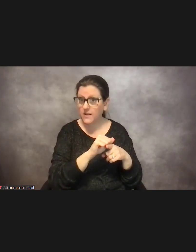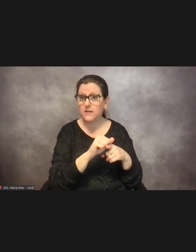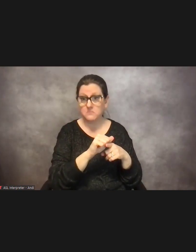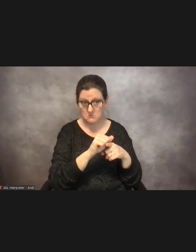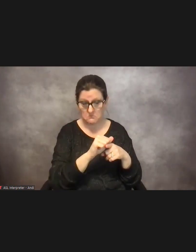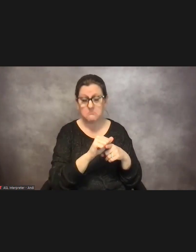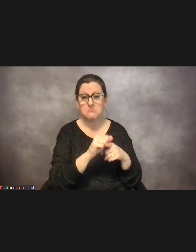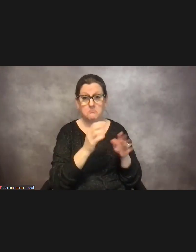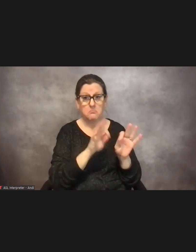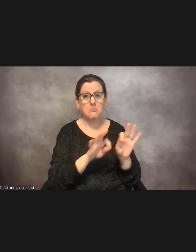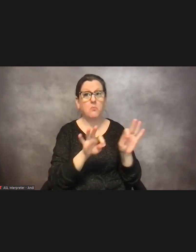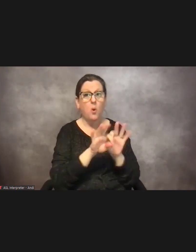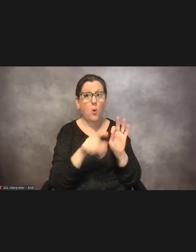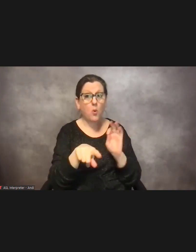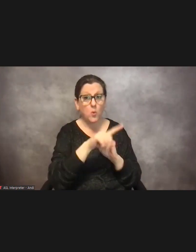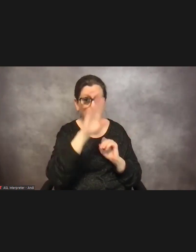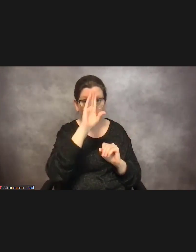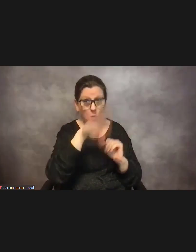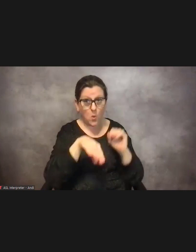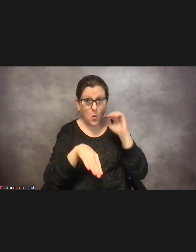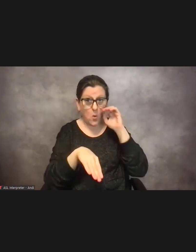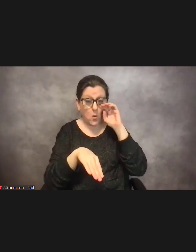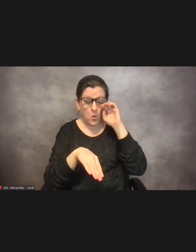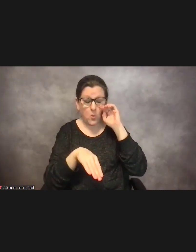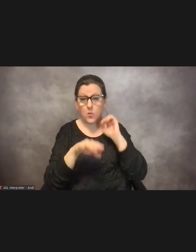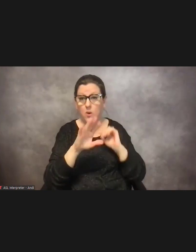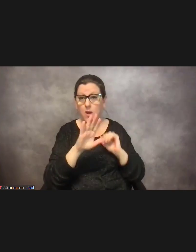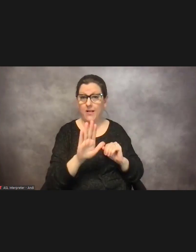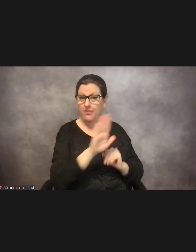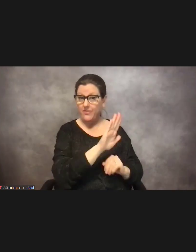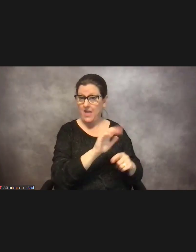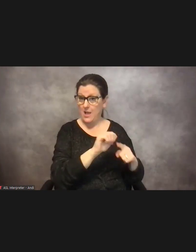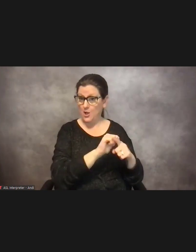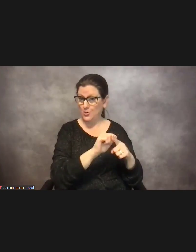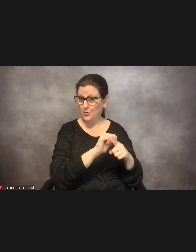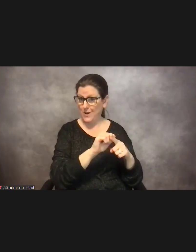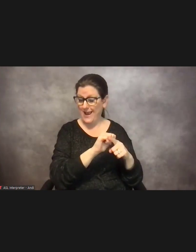training, and it's important that you understand that this training